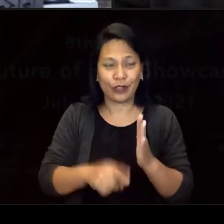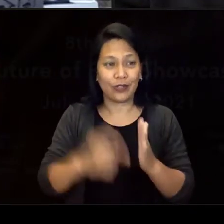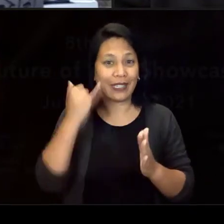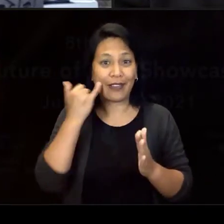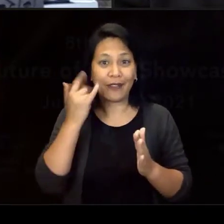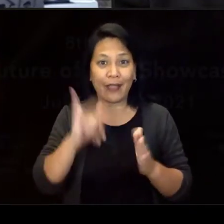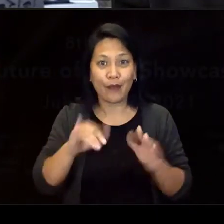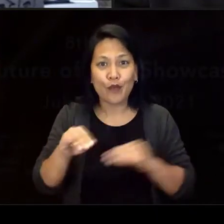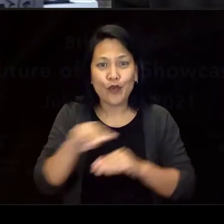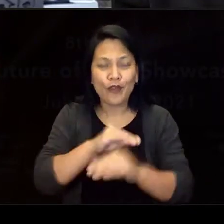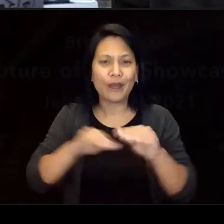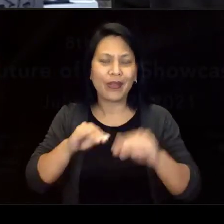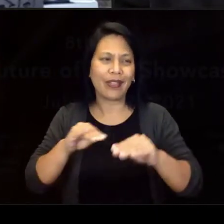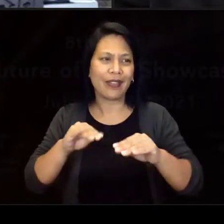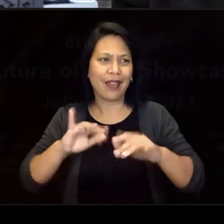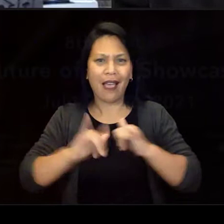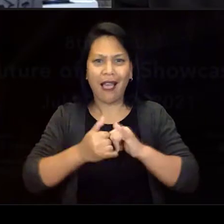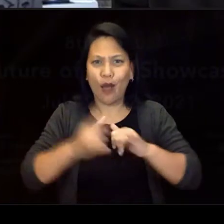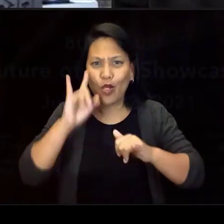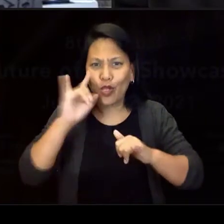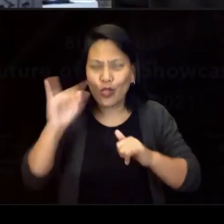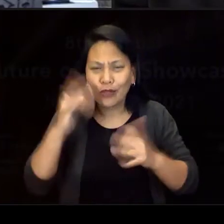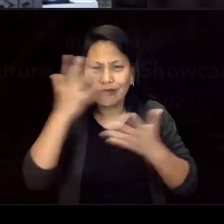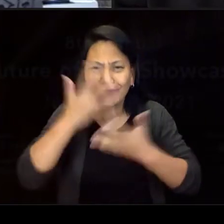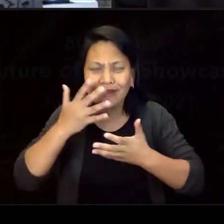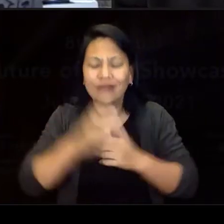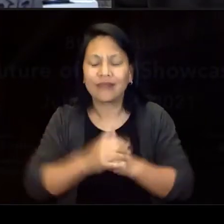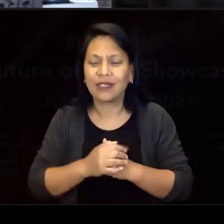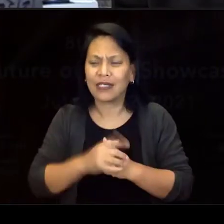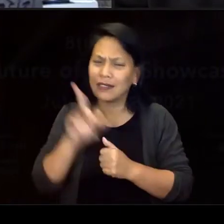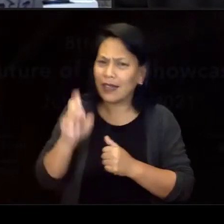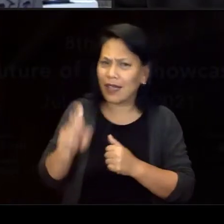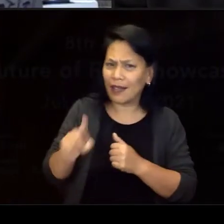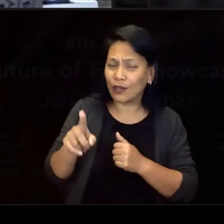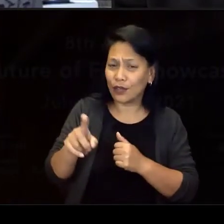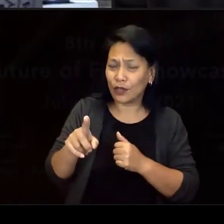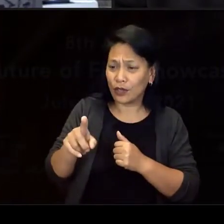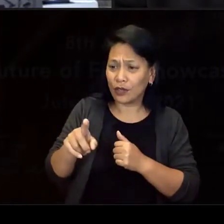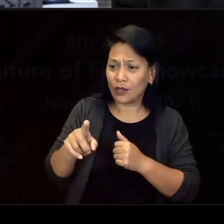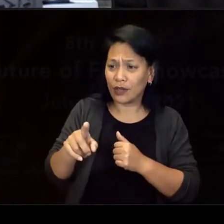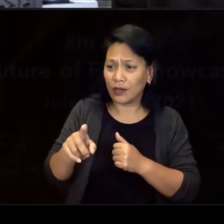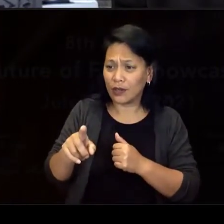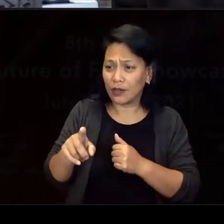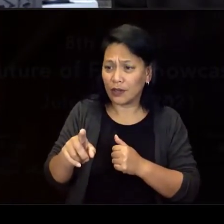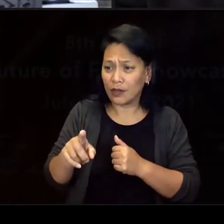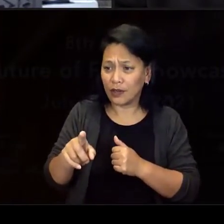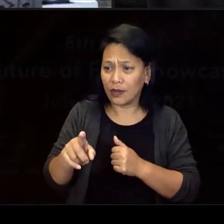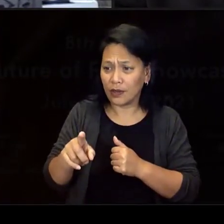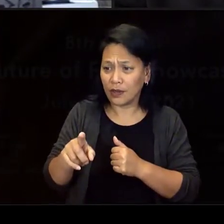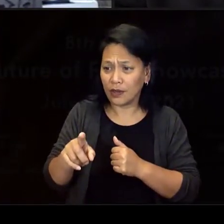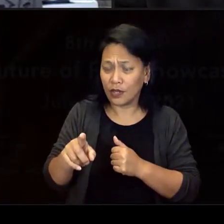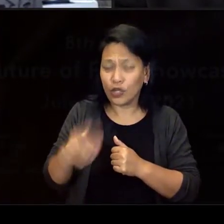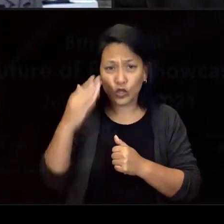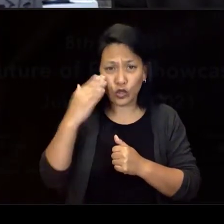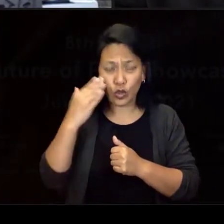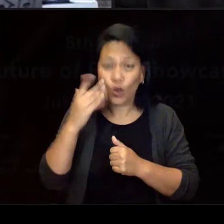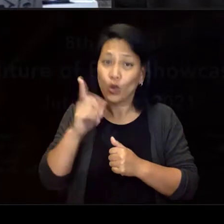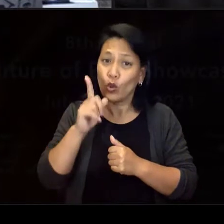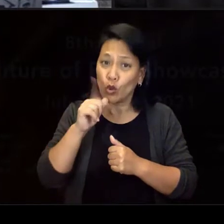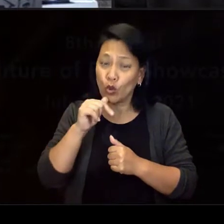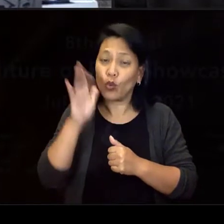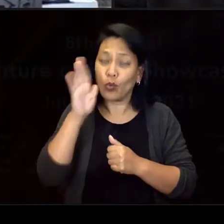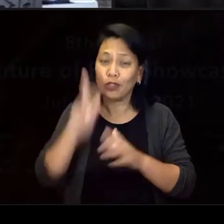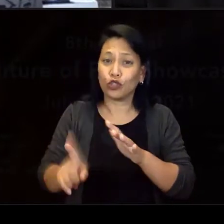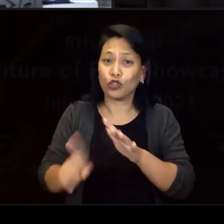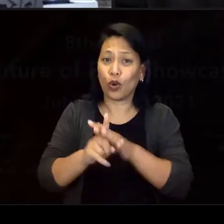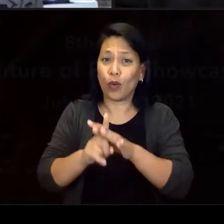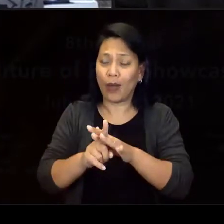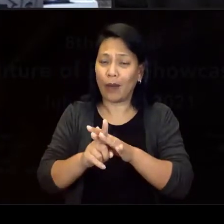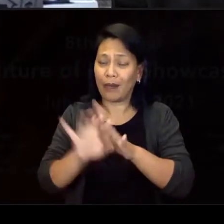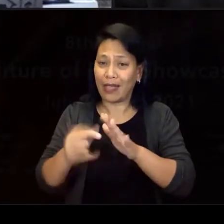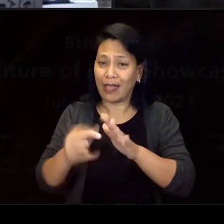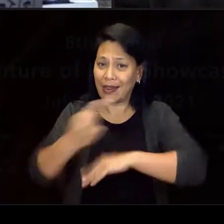So do you guys, do you get, do you folks get who you're working on that day images, names?